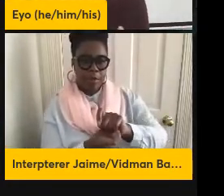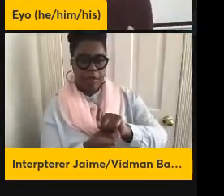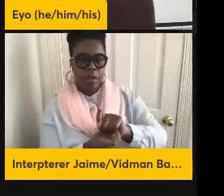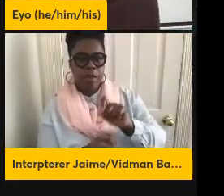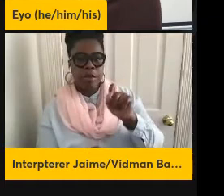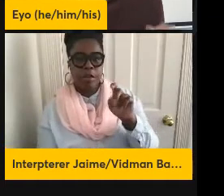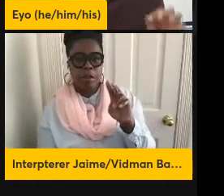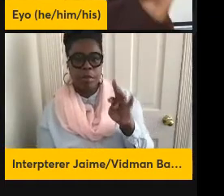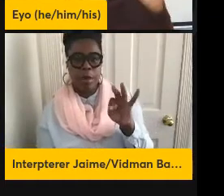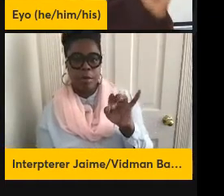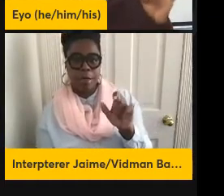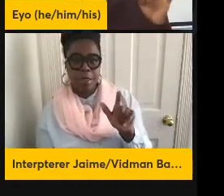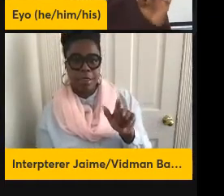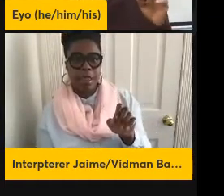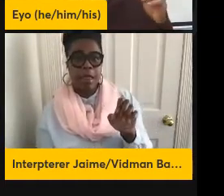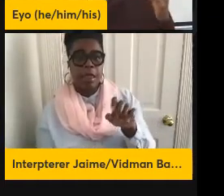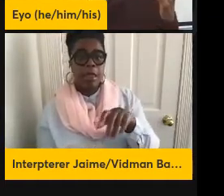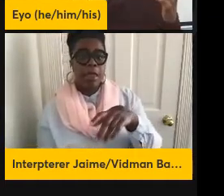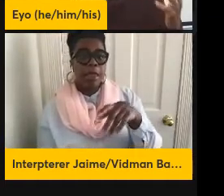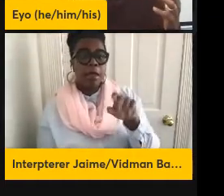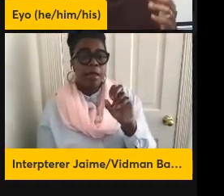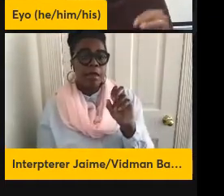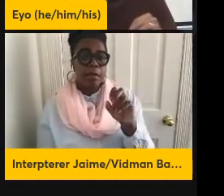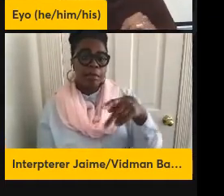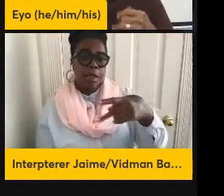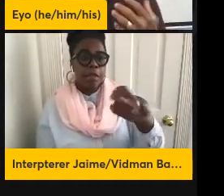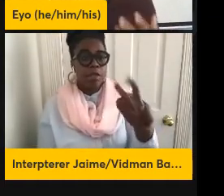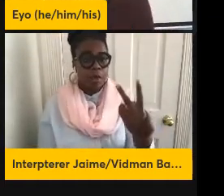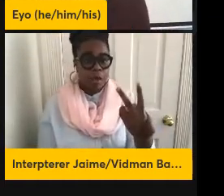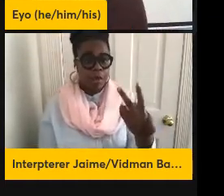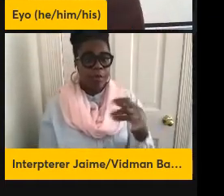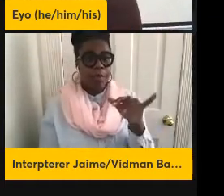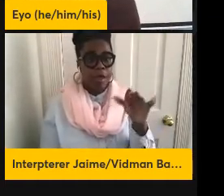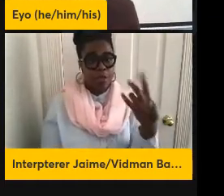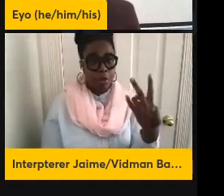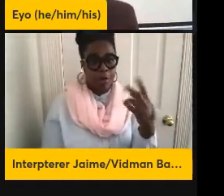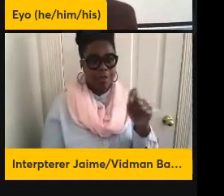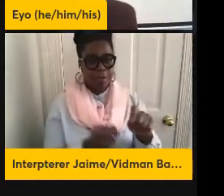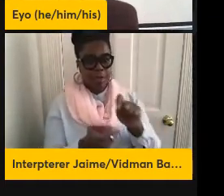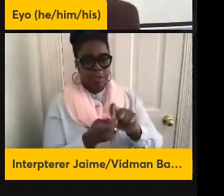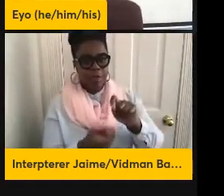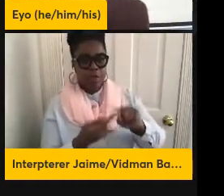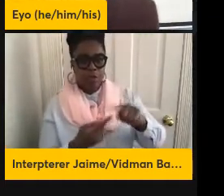to you that pizza, why 12 is specific to the microbiome in the brain. And these behaviors we know are regulated by the brain.